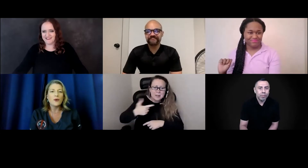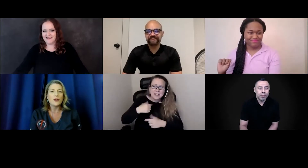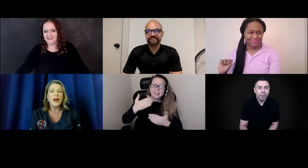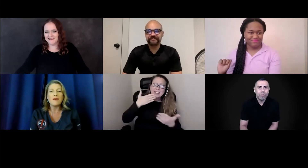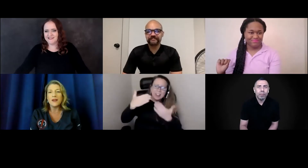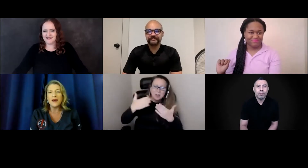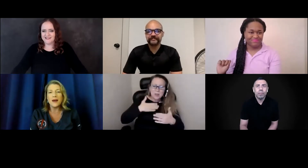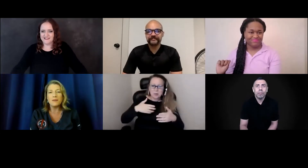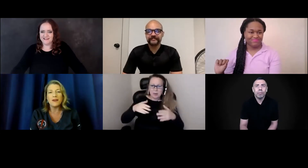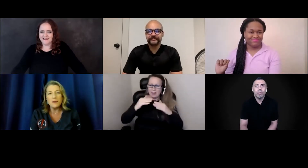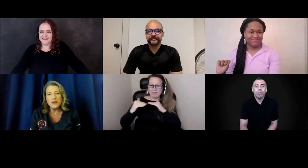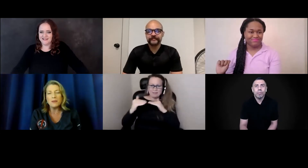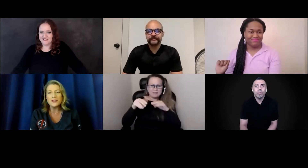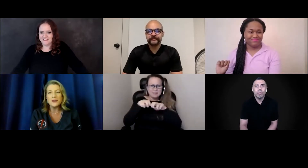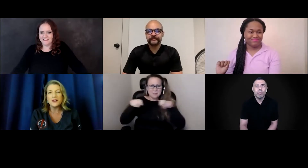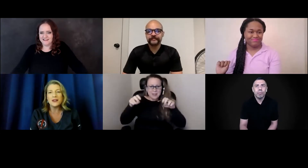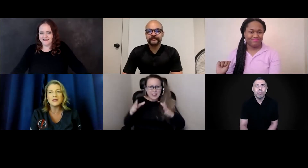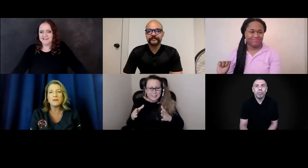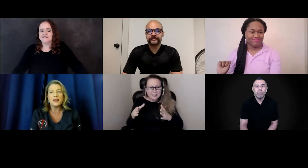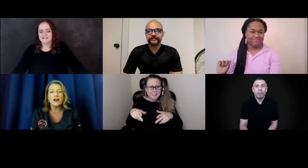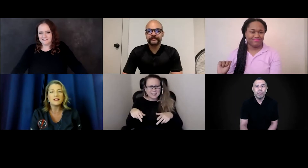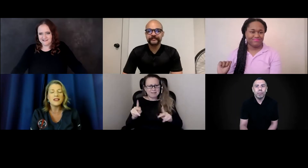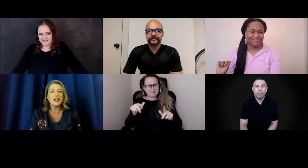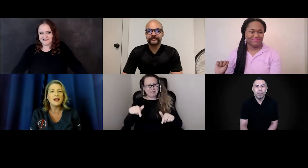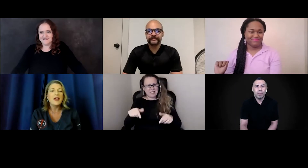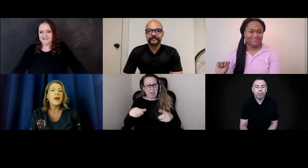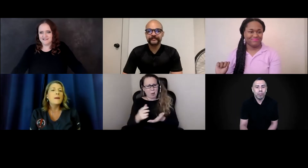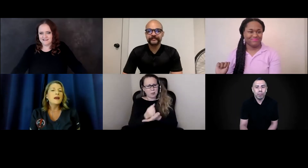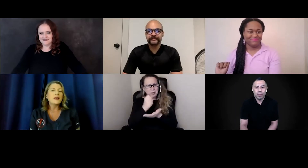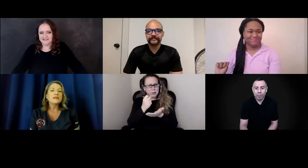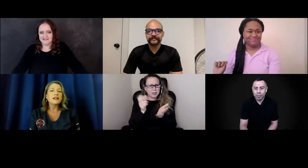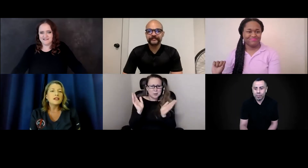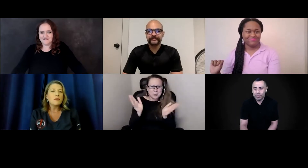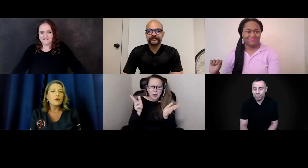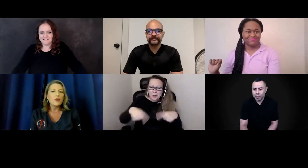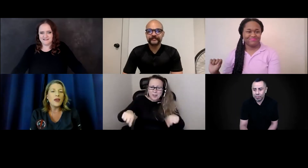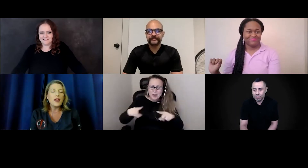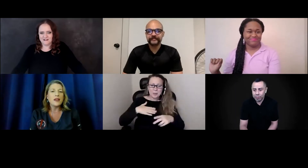for giving me the opportunity to speak alongside. My name is Alicia Booth.